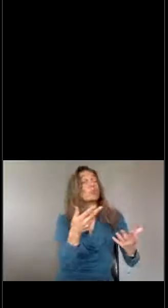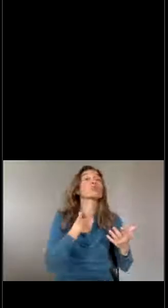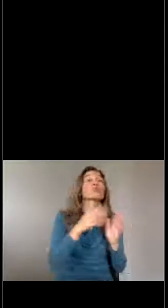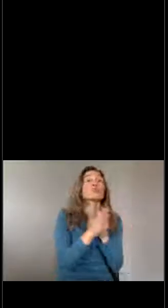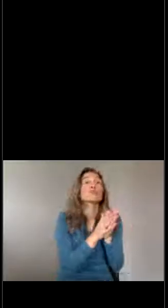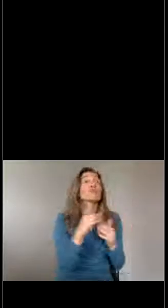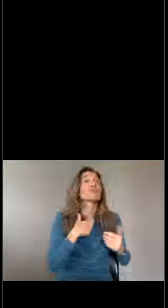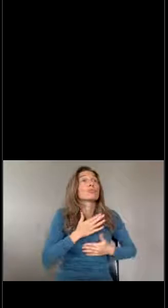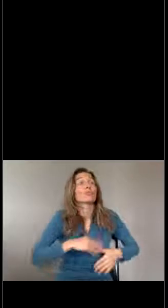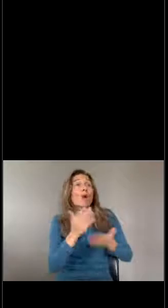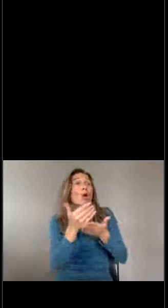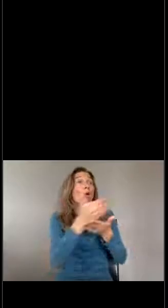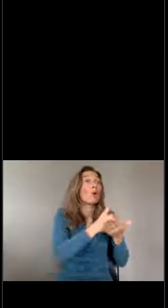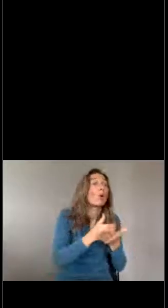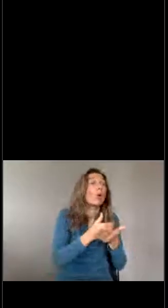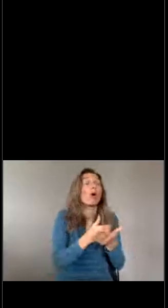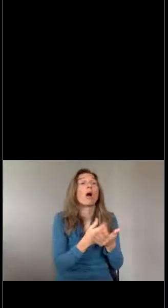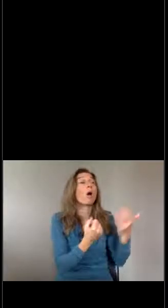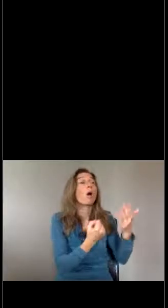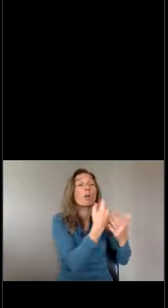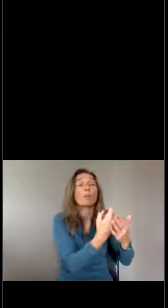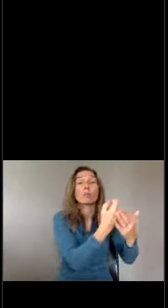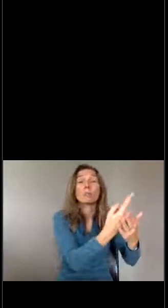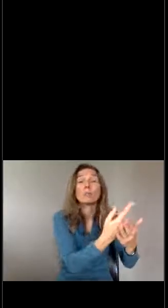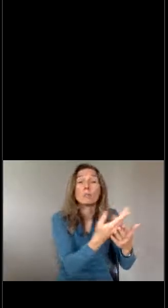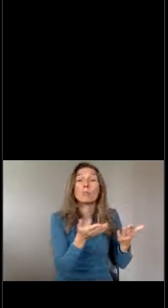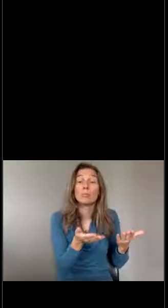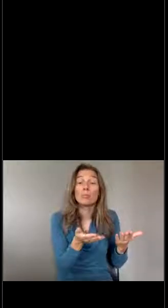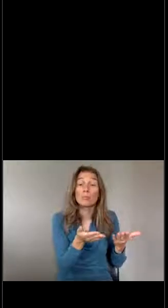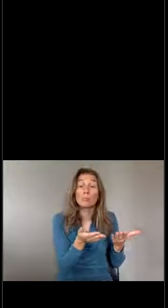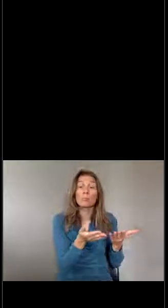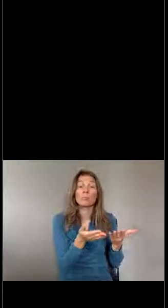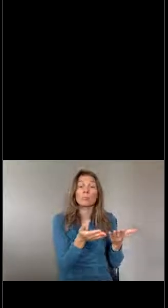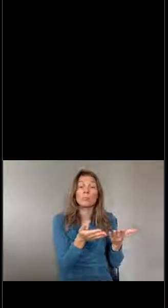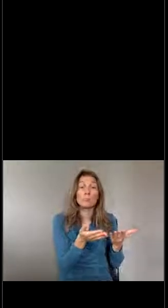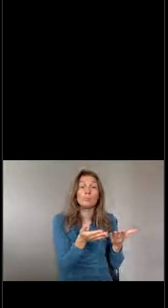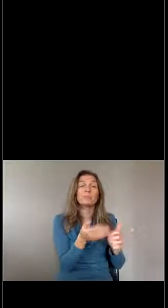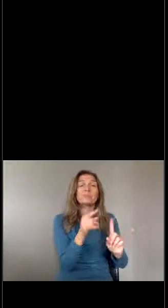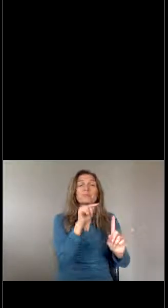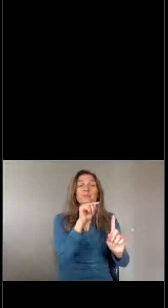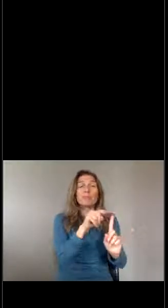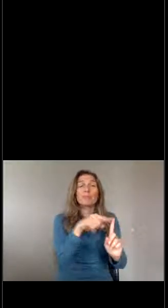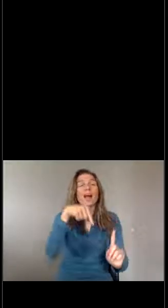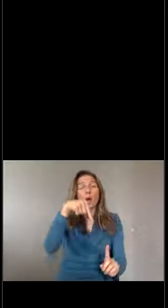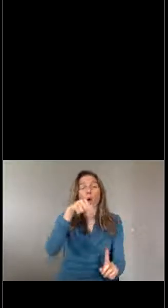This included quota in both settings, although in Bangladesh the quote was suspended